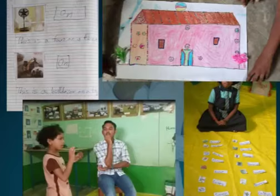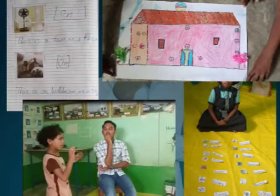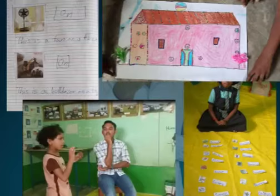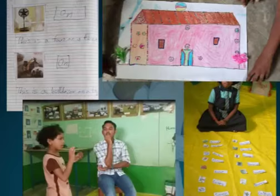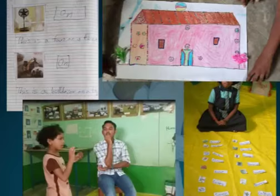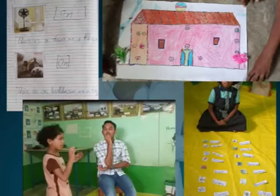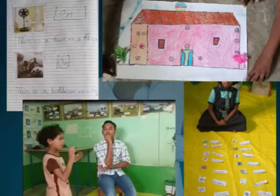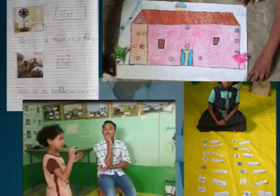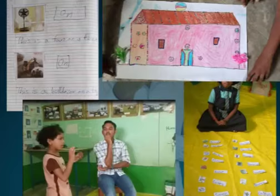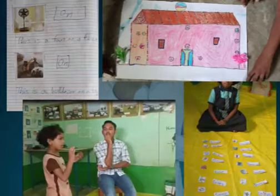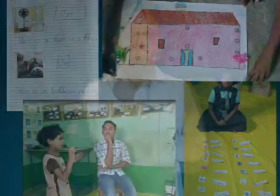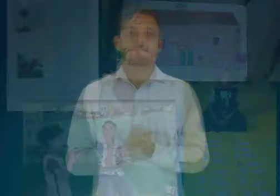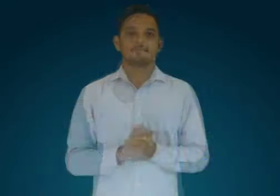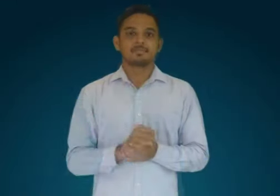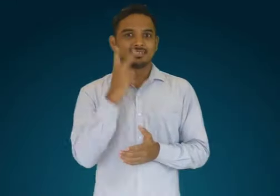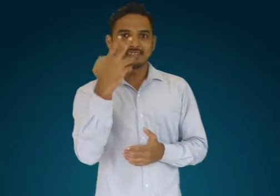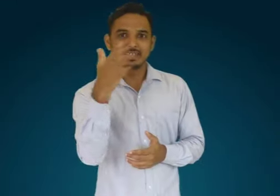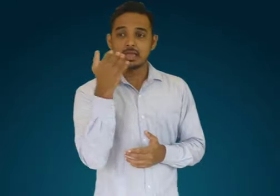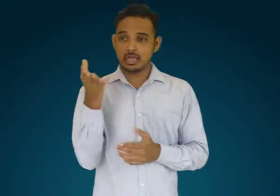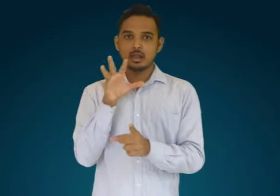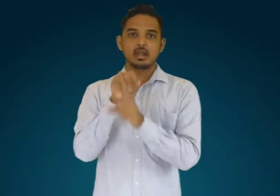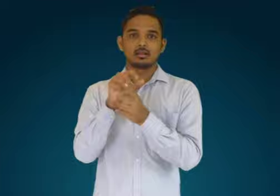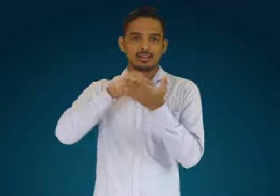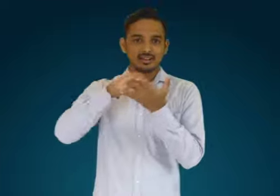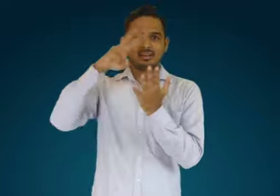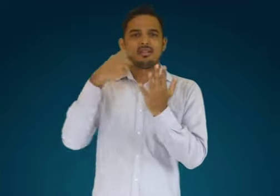weakness and monthly transformation